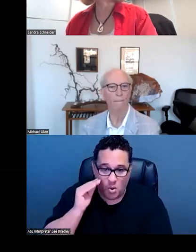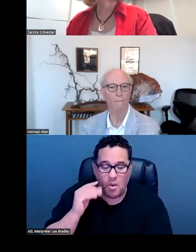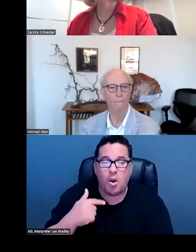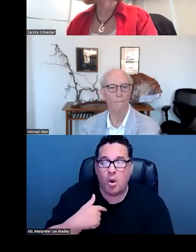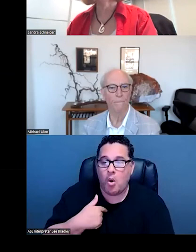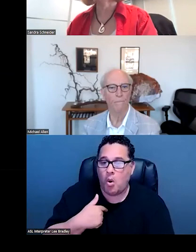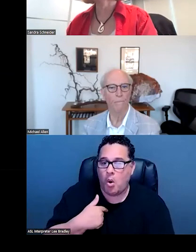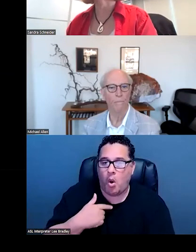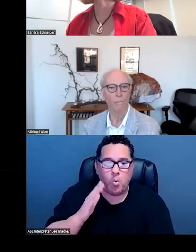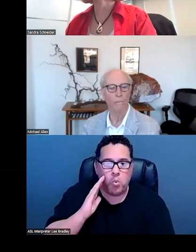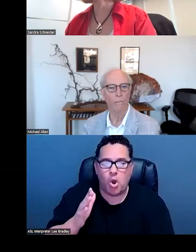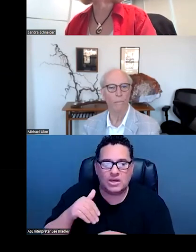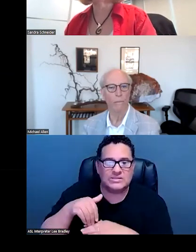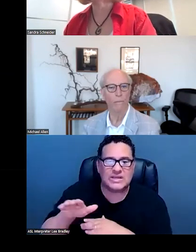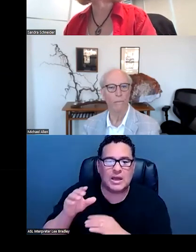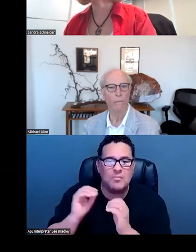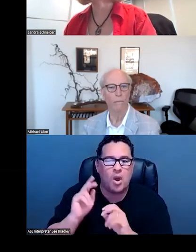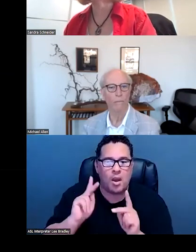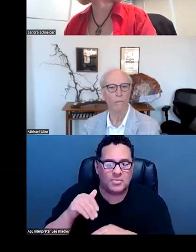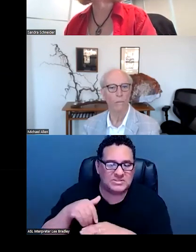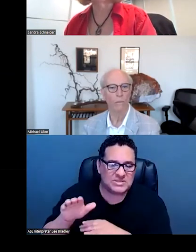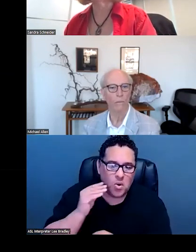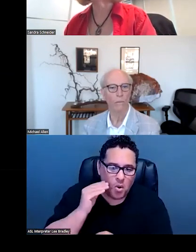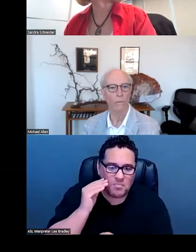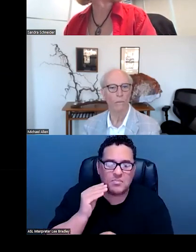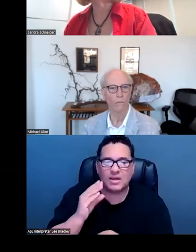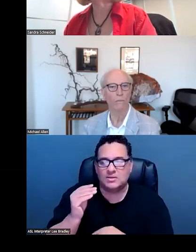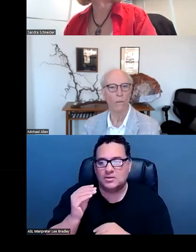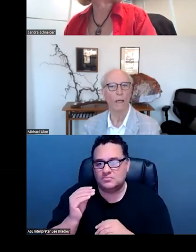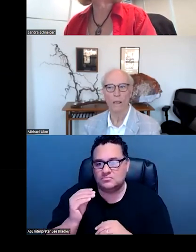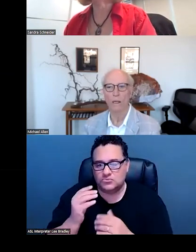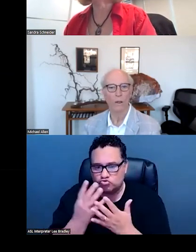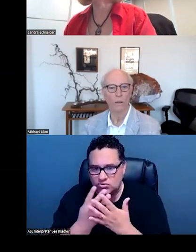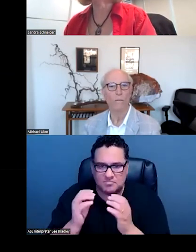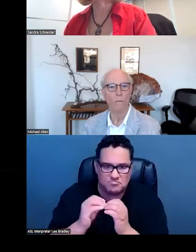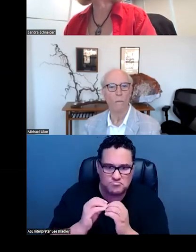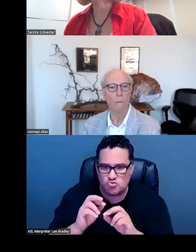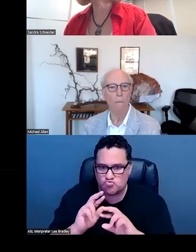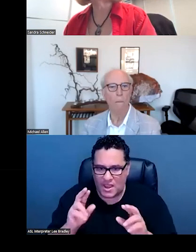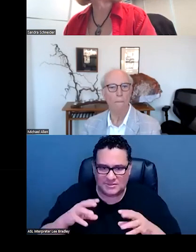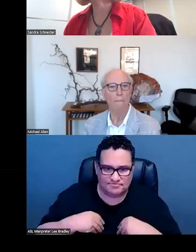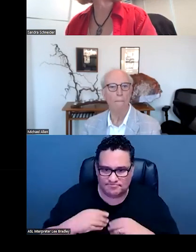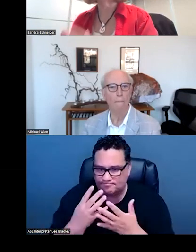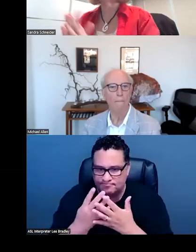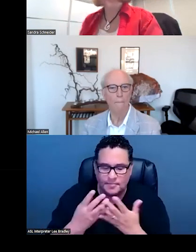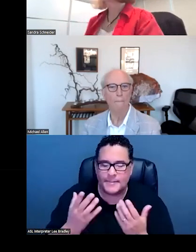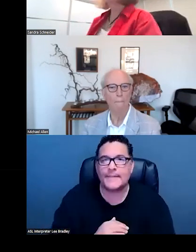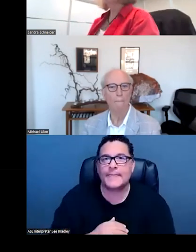PEOPLE HOME AND MORE APT TO SCREEN MORE, READILY. >> OUR TIME IS UP. WE COULD SPEND THE WHOLE HOUR,